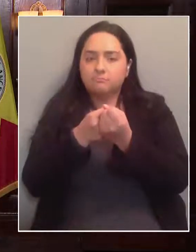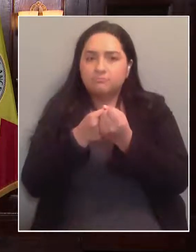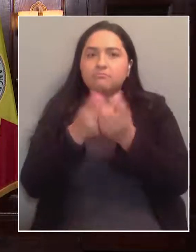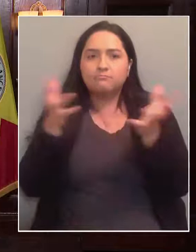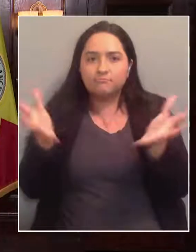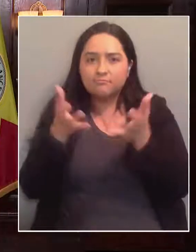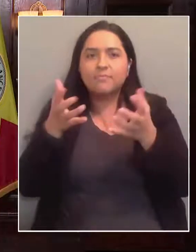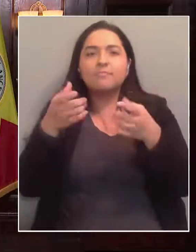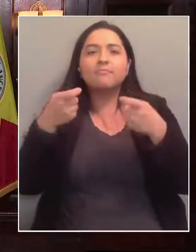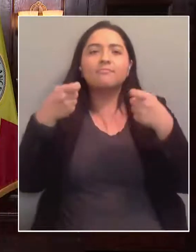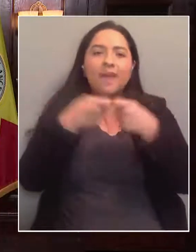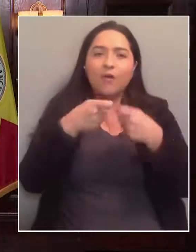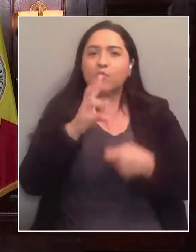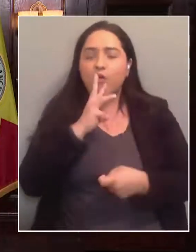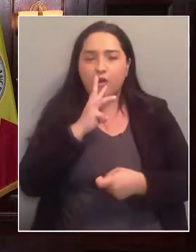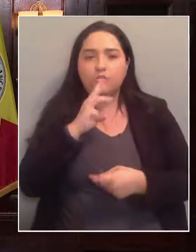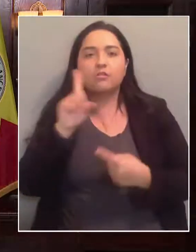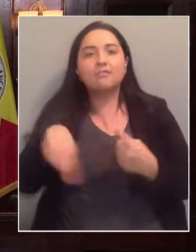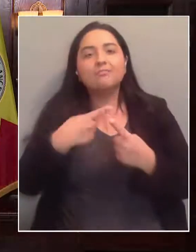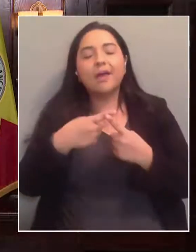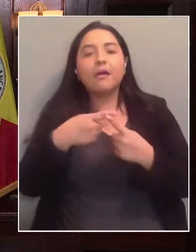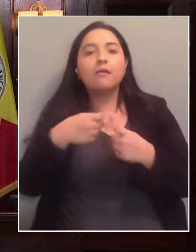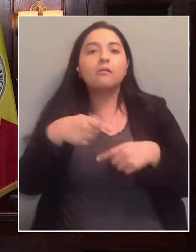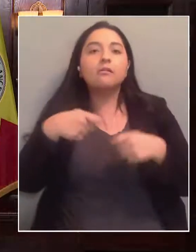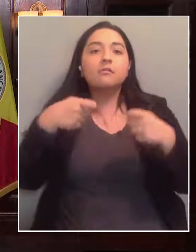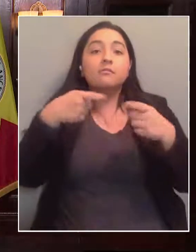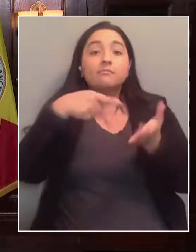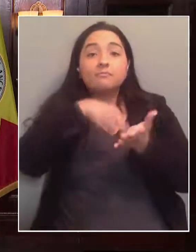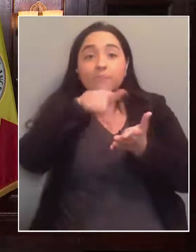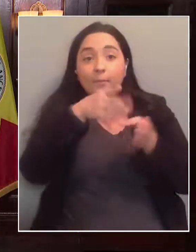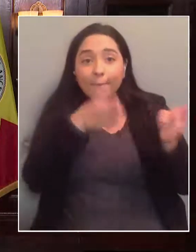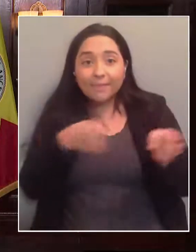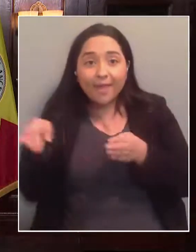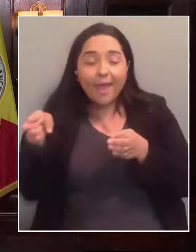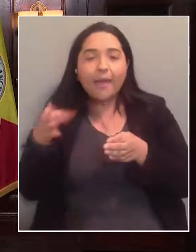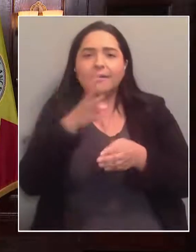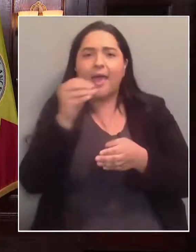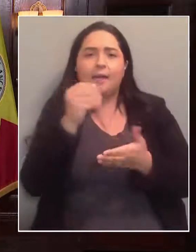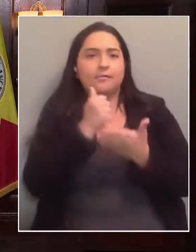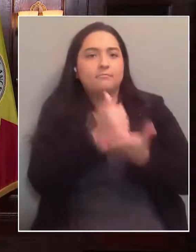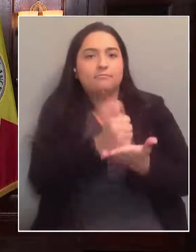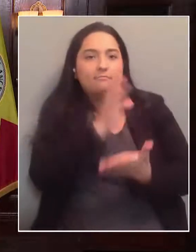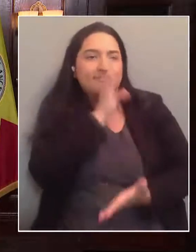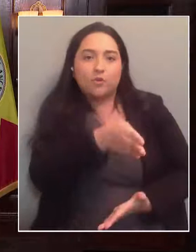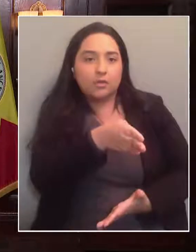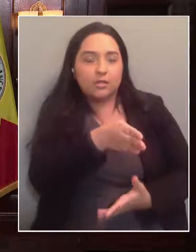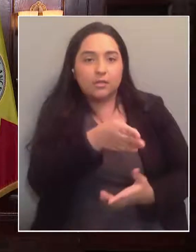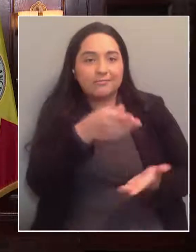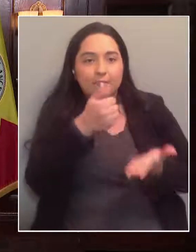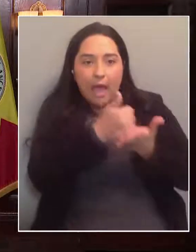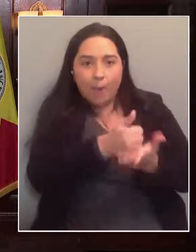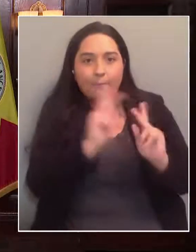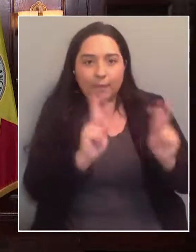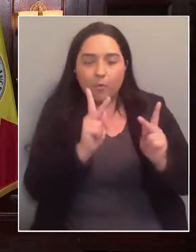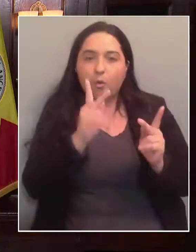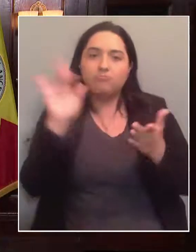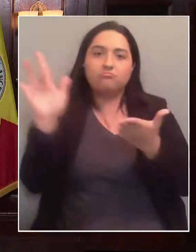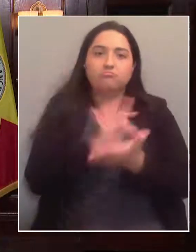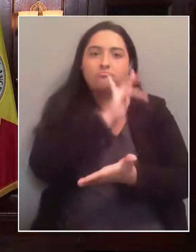UTILITY ASSISTANCE PAYMENT PLAN OVER A LONG PERIOD OF TIME AND DIRECT ASSISTANCE TO HELP PEOPLE PAY THEIR BILLS OFF ALTOGETHER. ONE NICE THING ABOUT THE